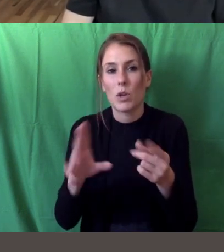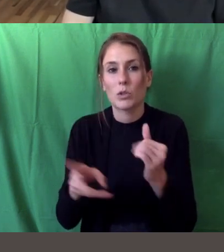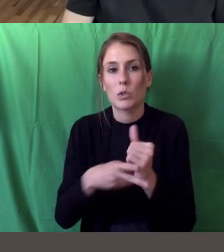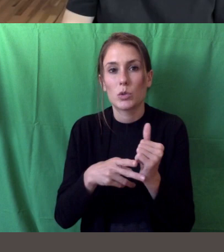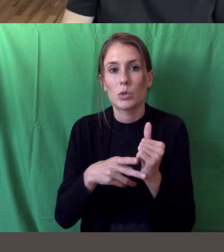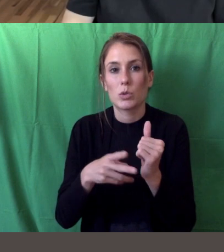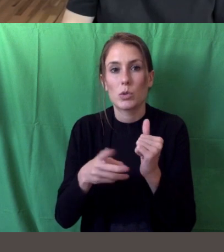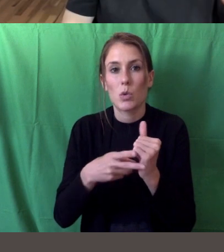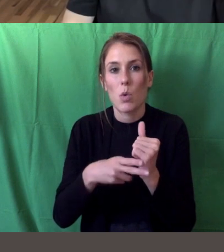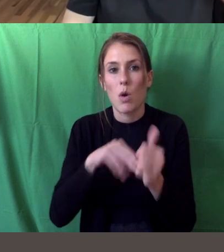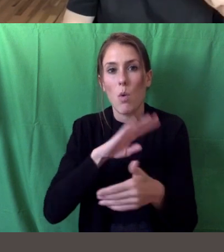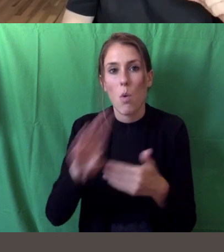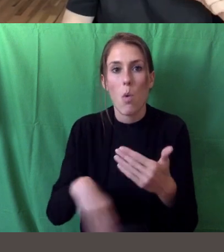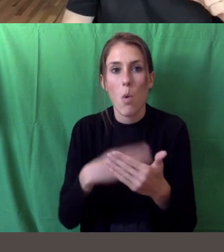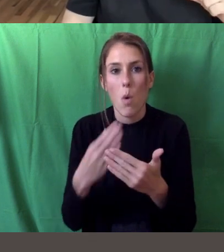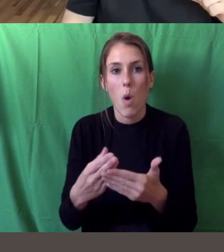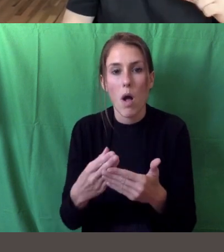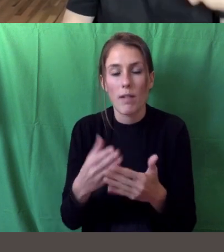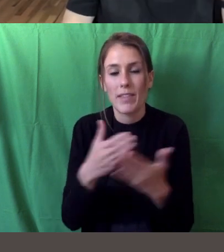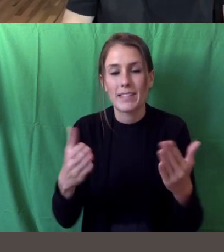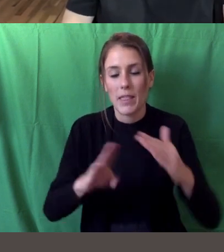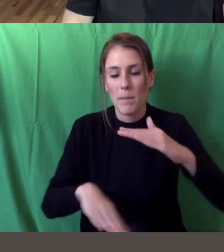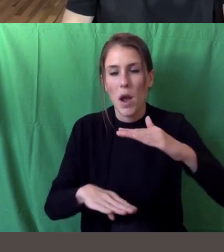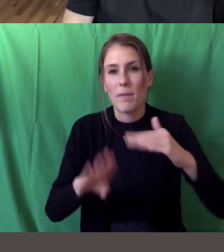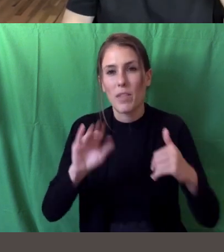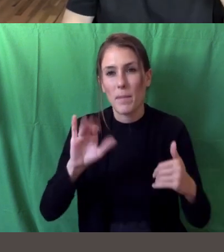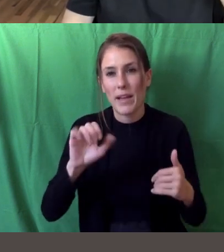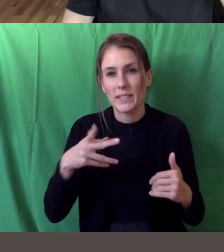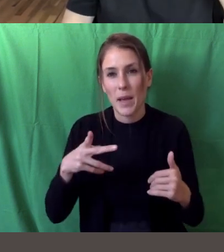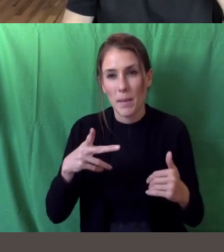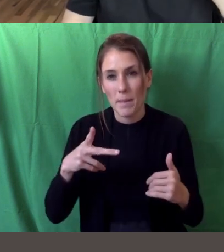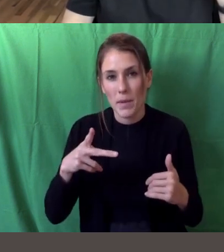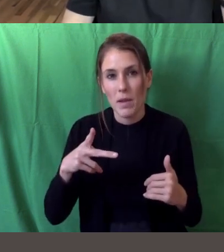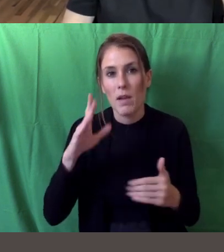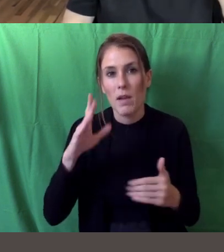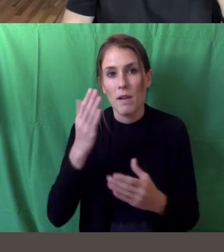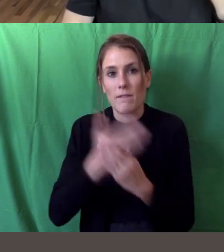outputs that we saw at the bottom of our bicep file. So in here, we already have passed in PyGotham,